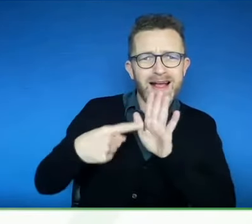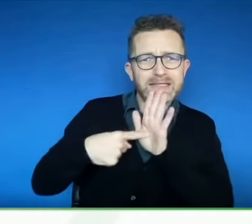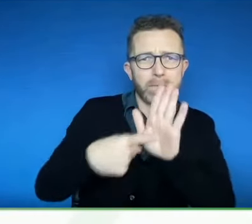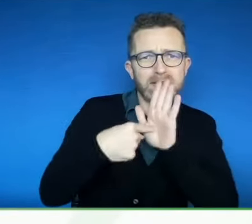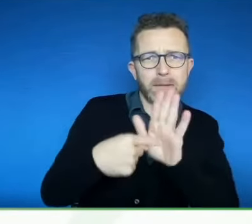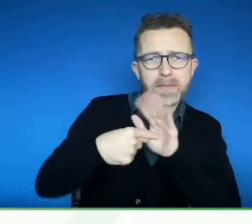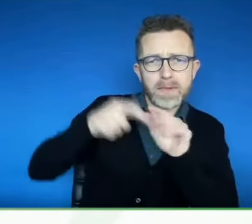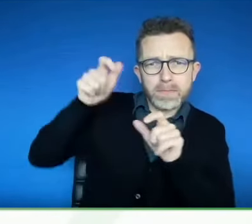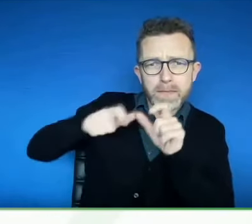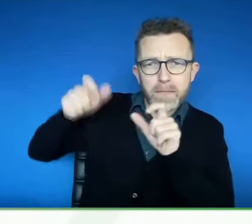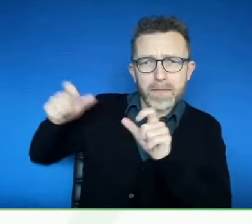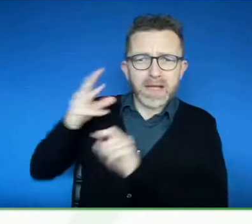established in societies.